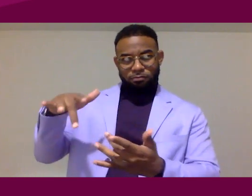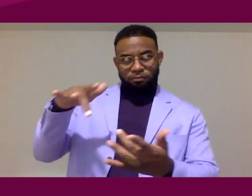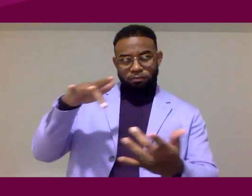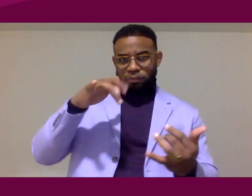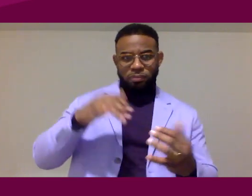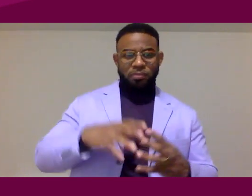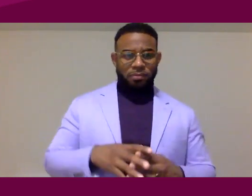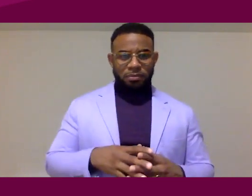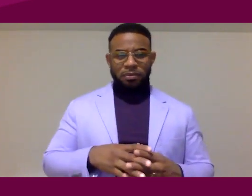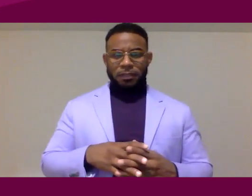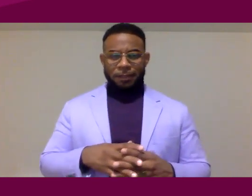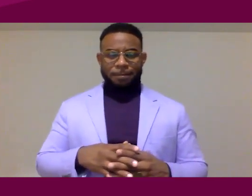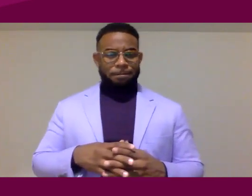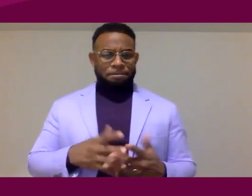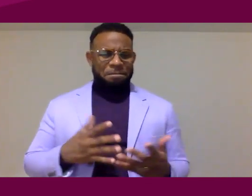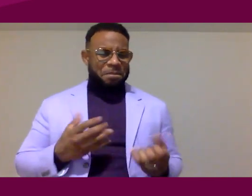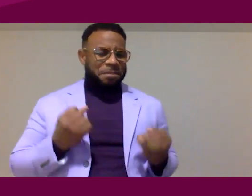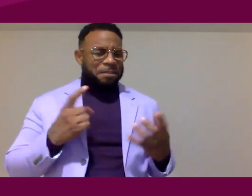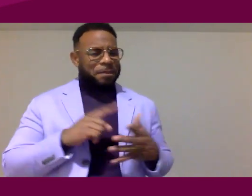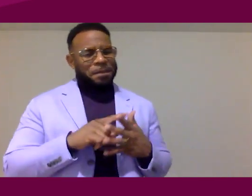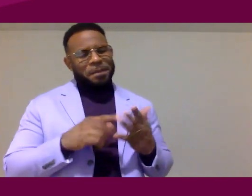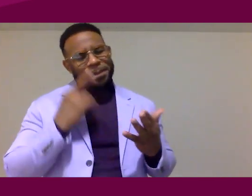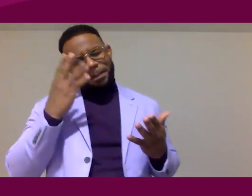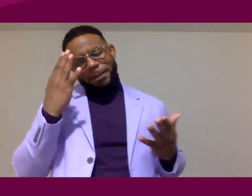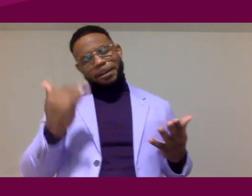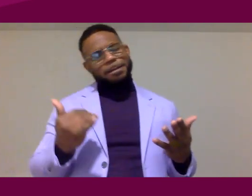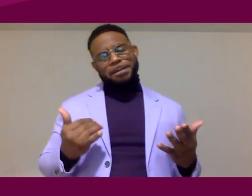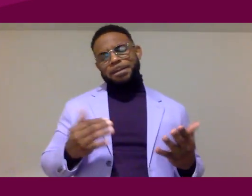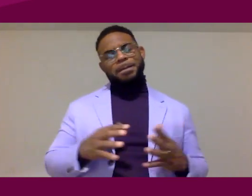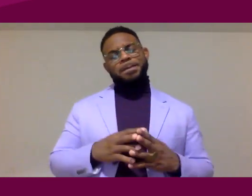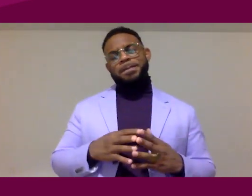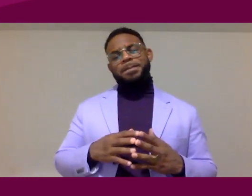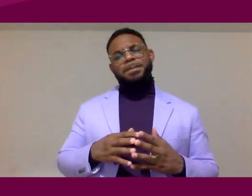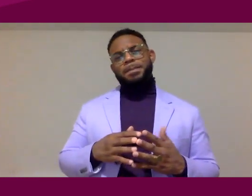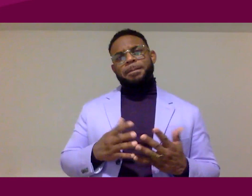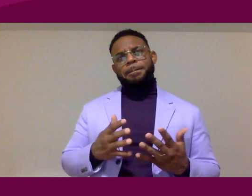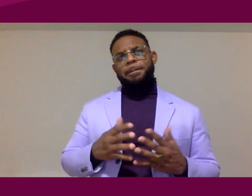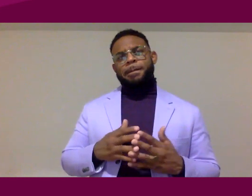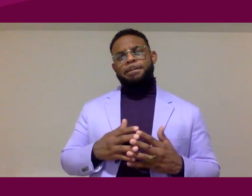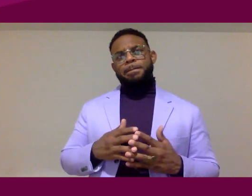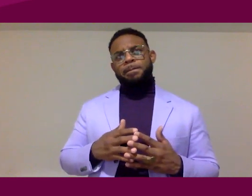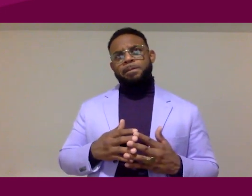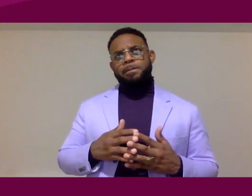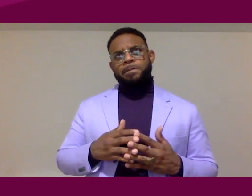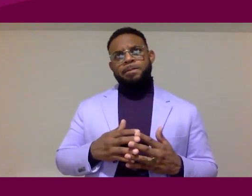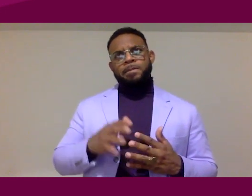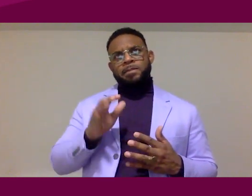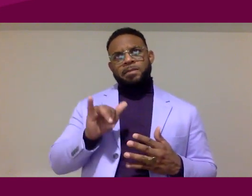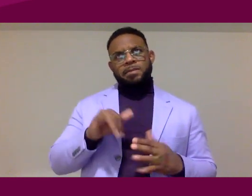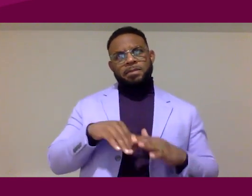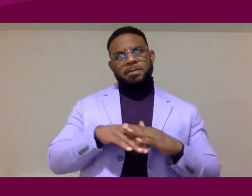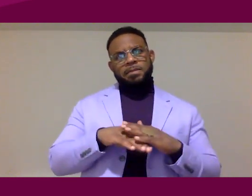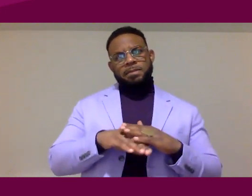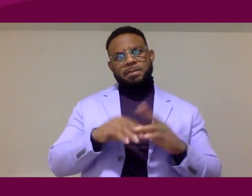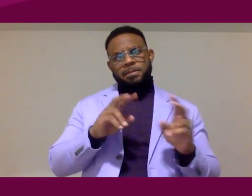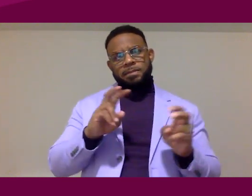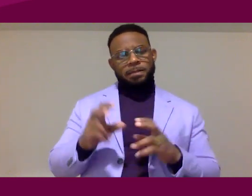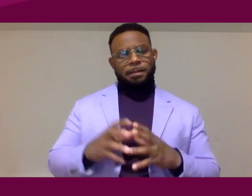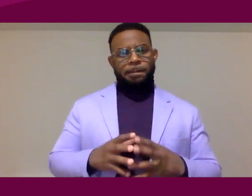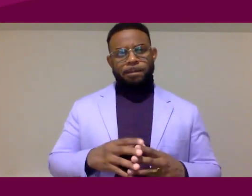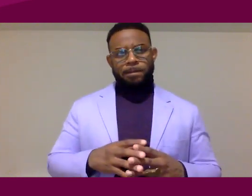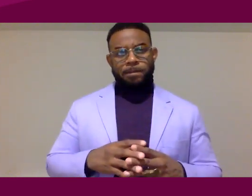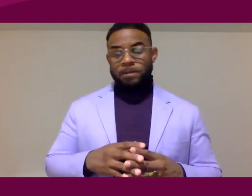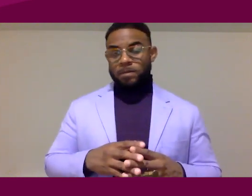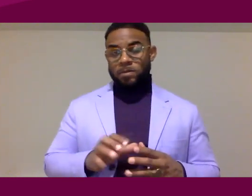There's just a lot of reasons why that's an accessibility issue that is really, really